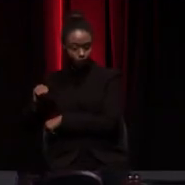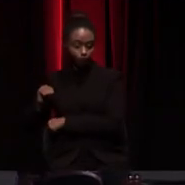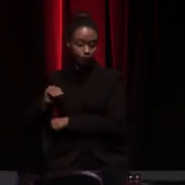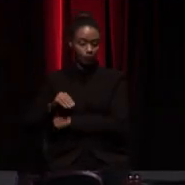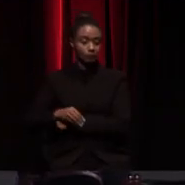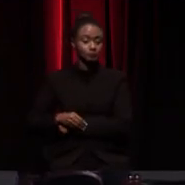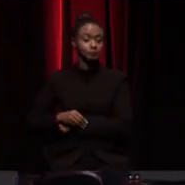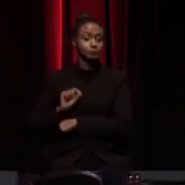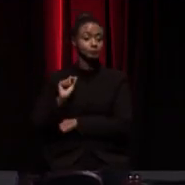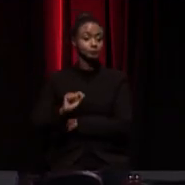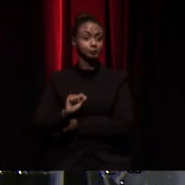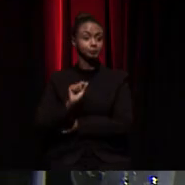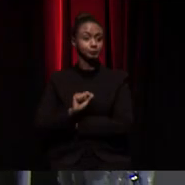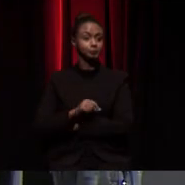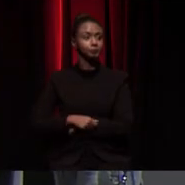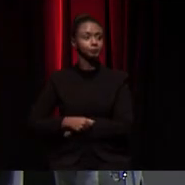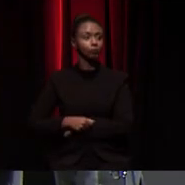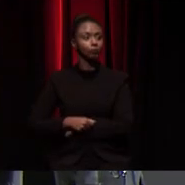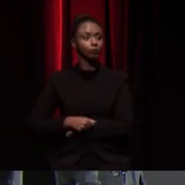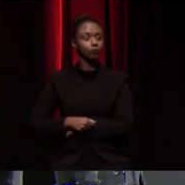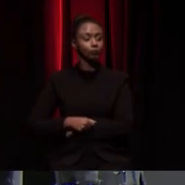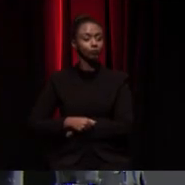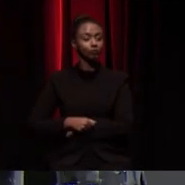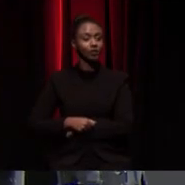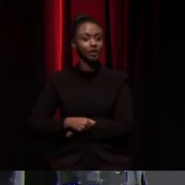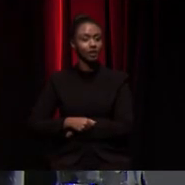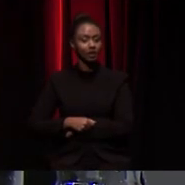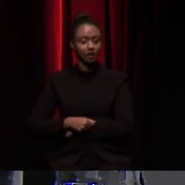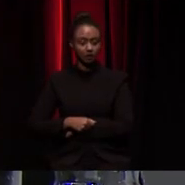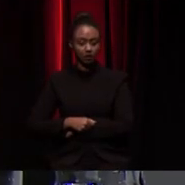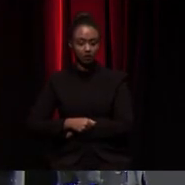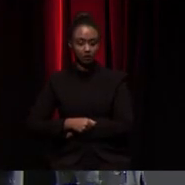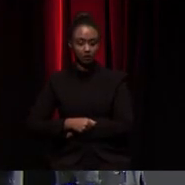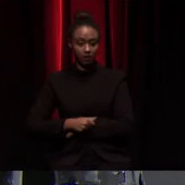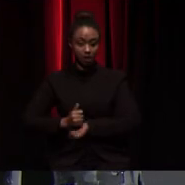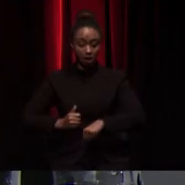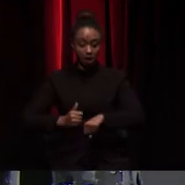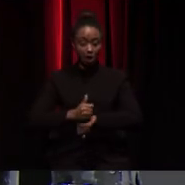and is that thing of journalism as a profession of faith.